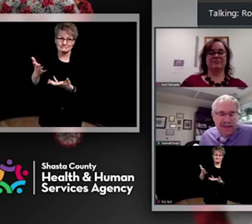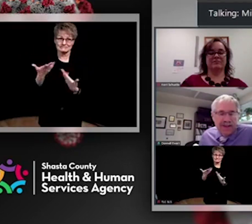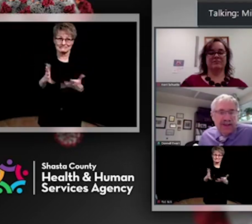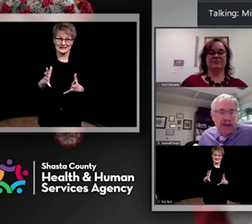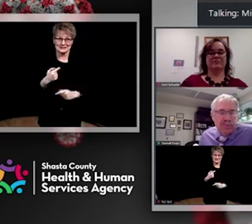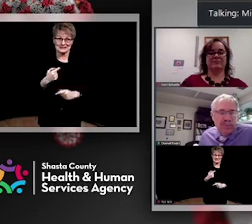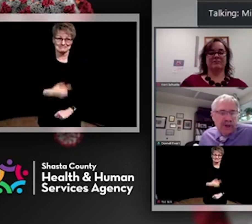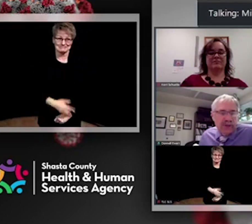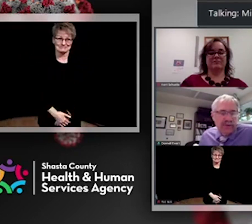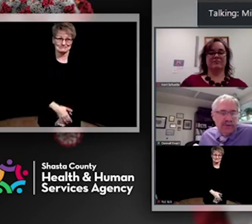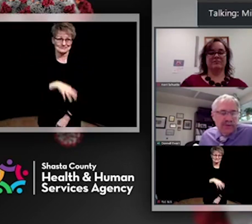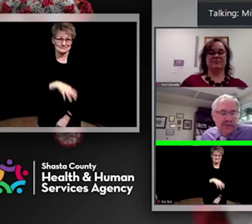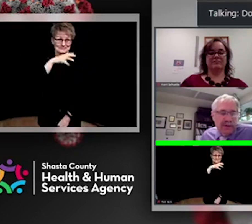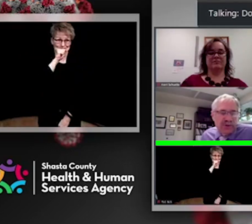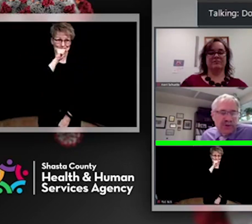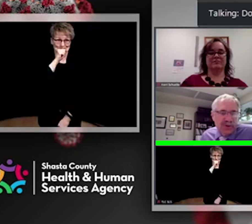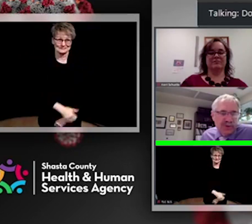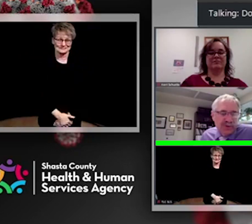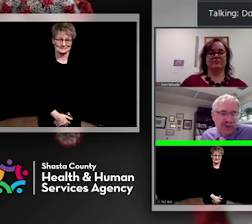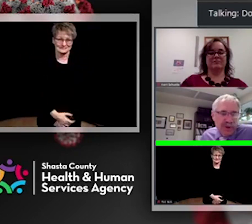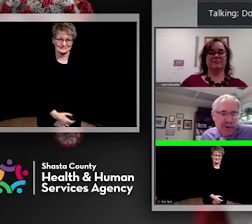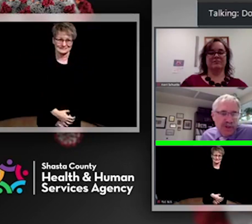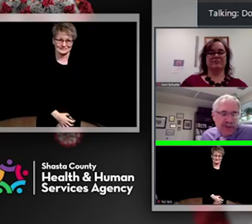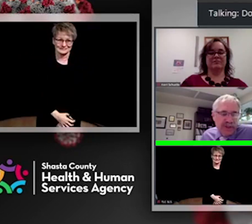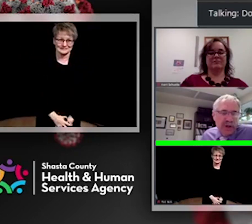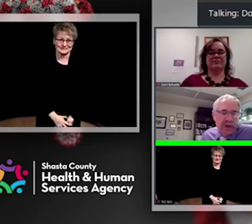You're right. I appreciate Robert's response and I just want to